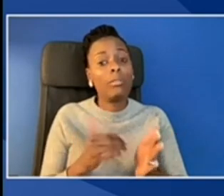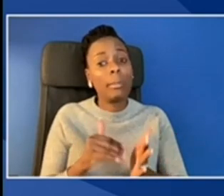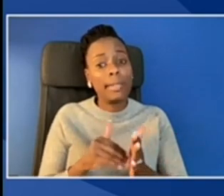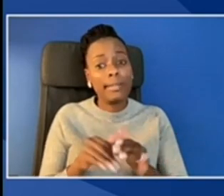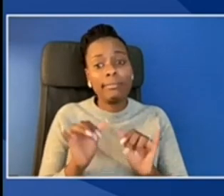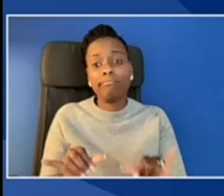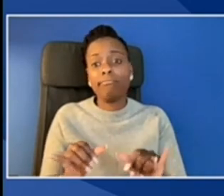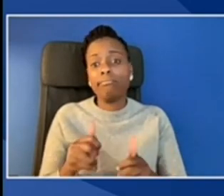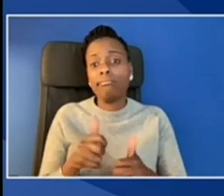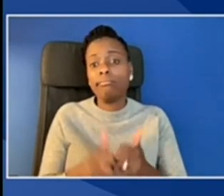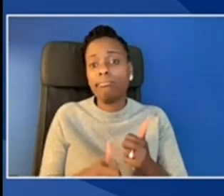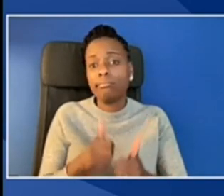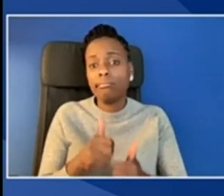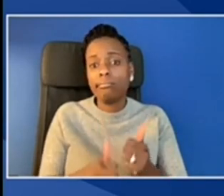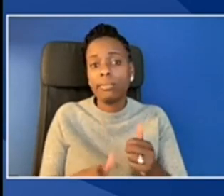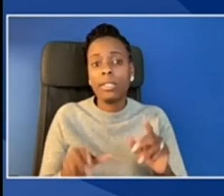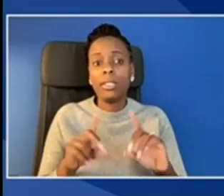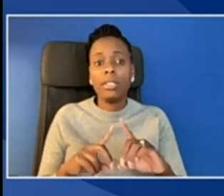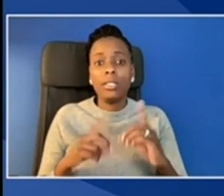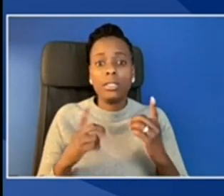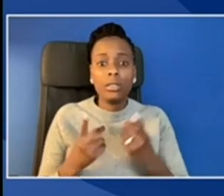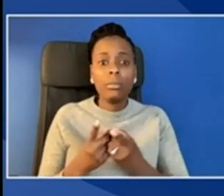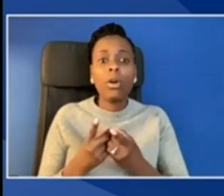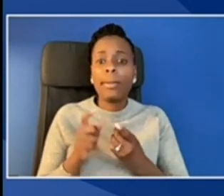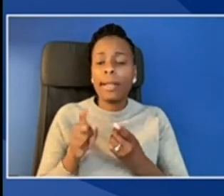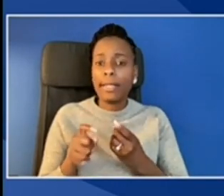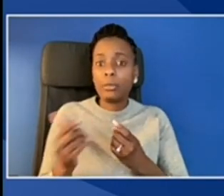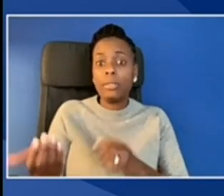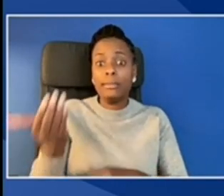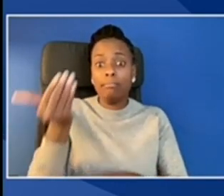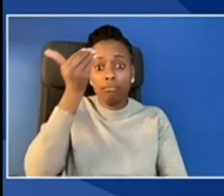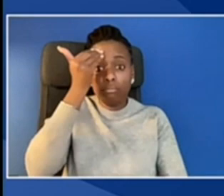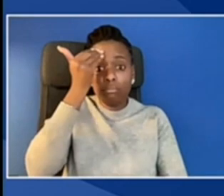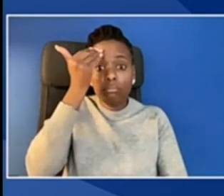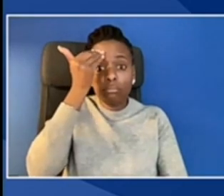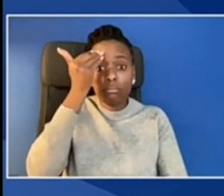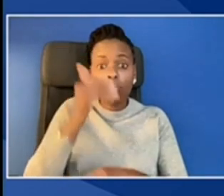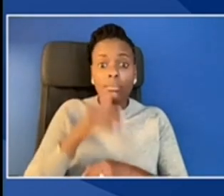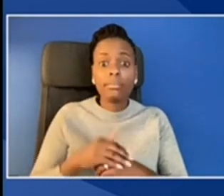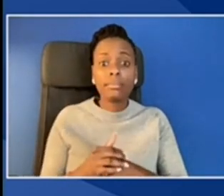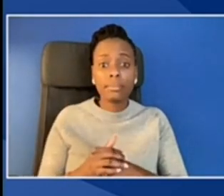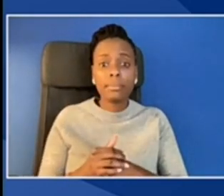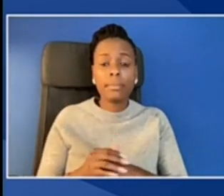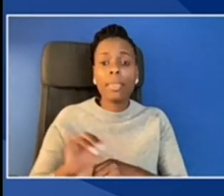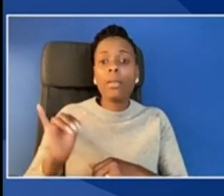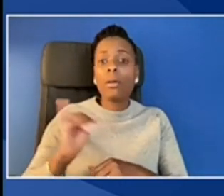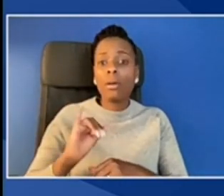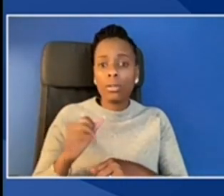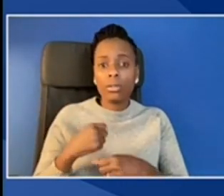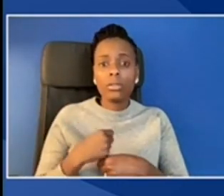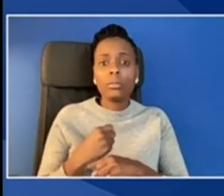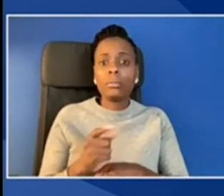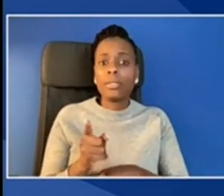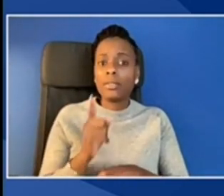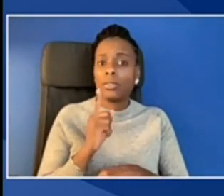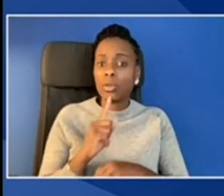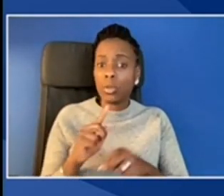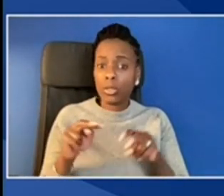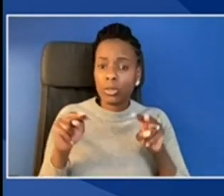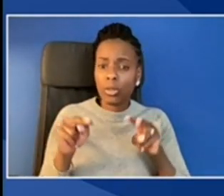The Department's got to be incredibly cognizant of that. And also making sure that as you're looking at all these programs, how do we